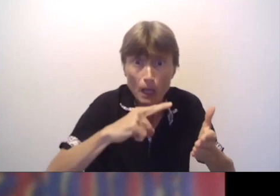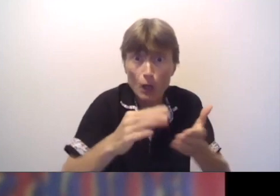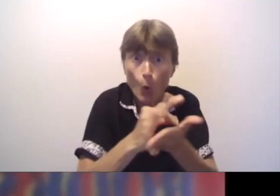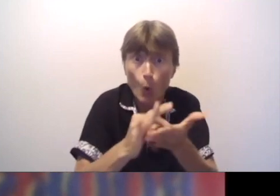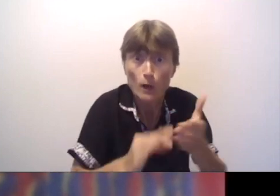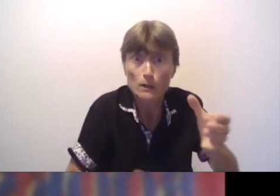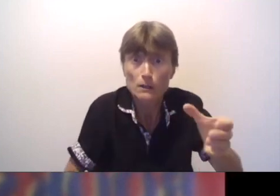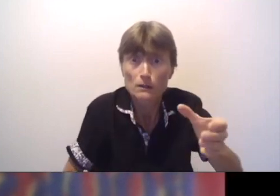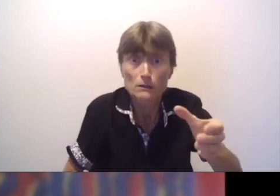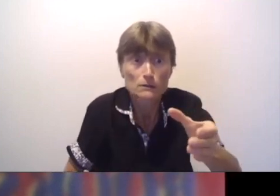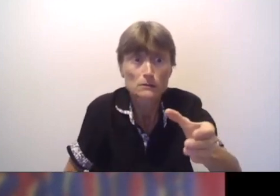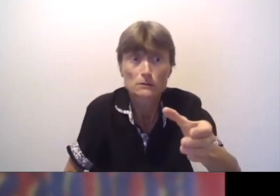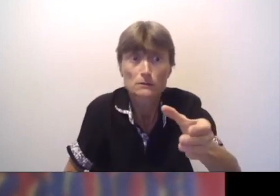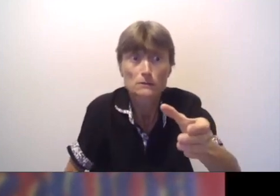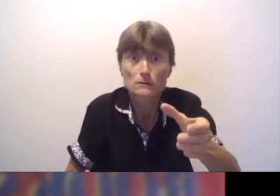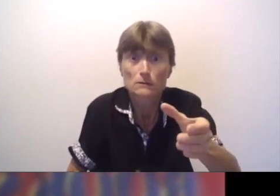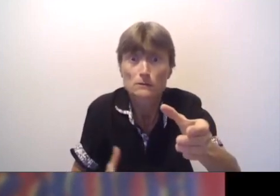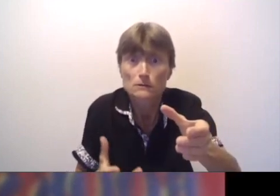changed